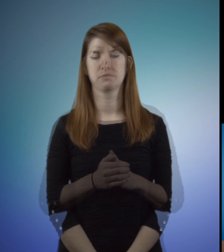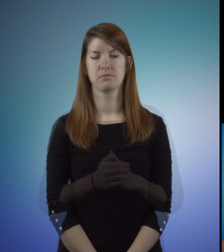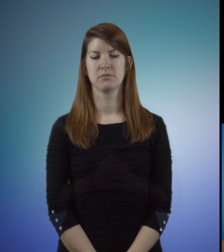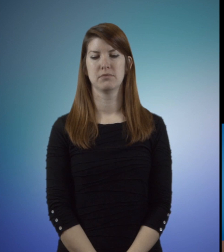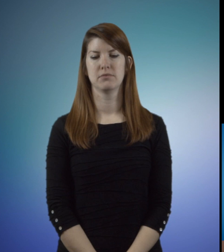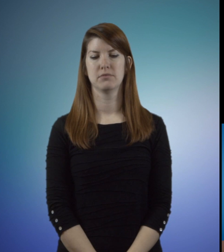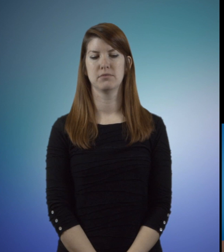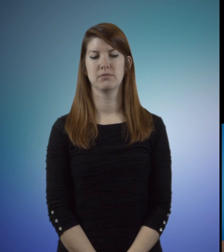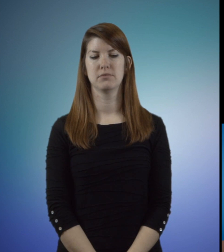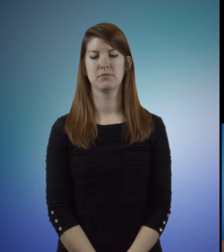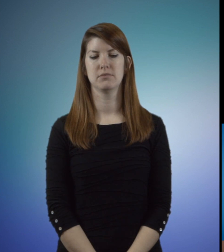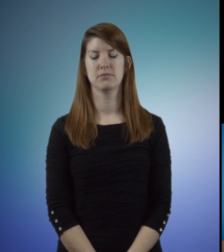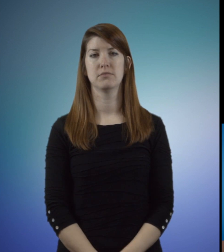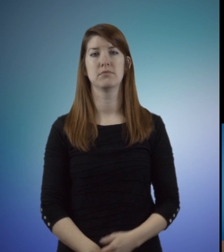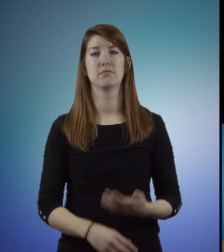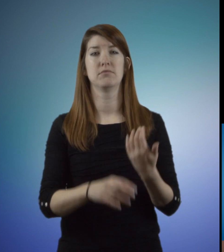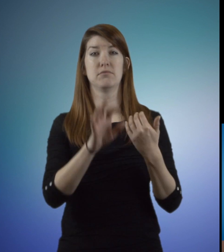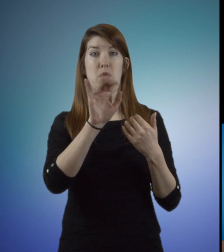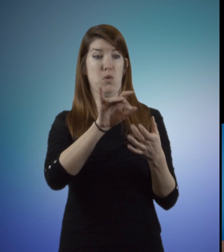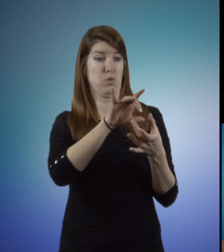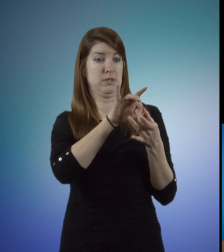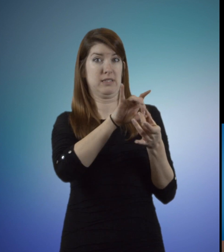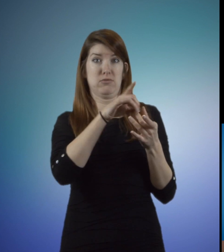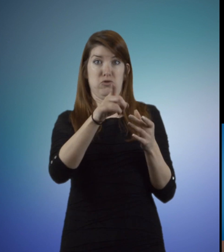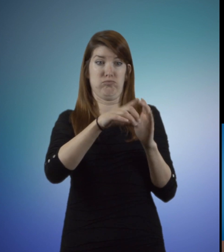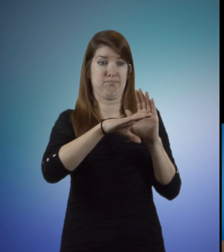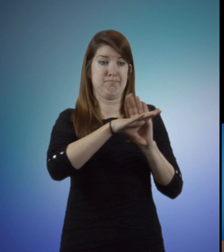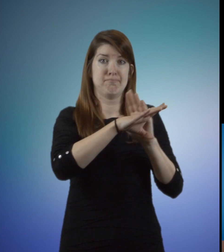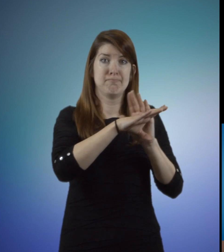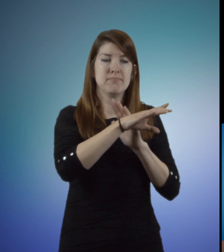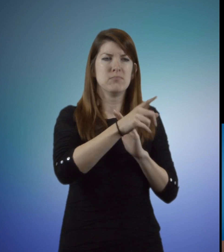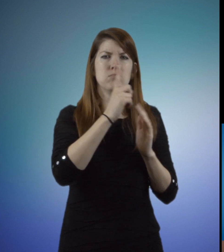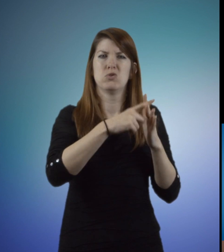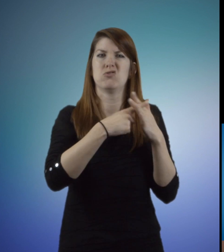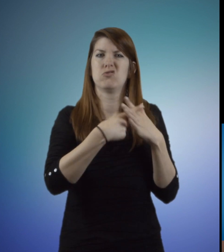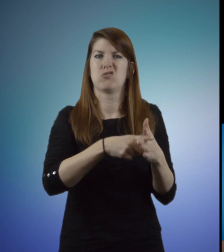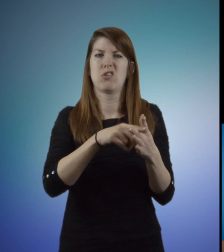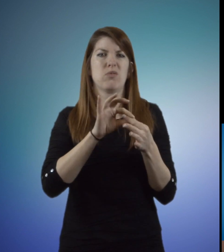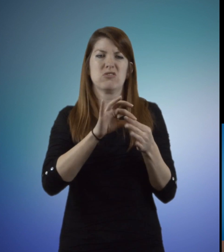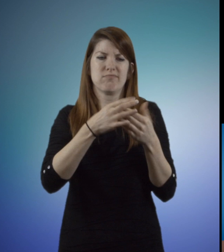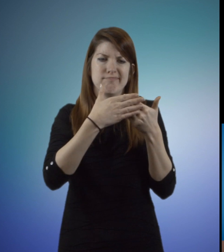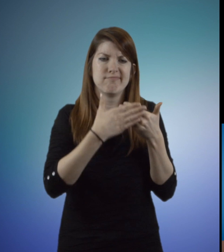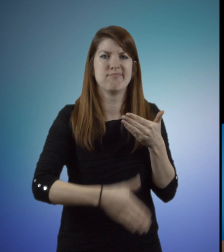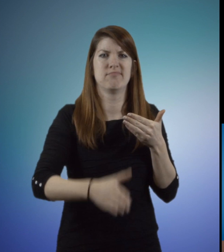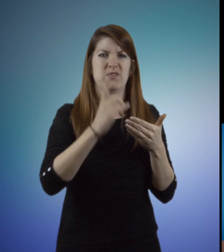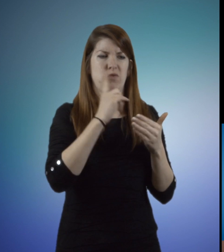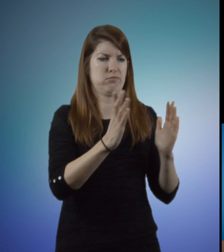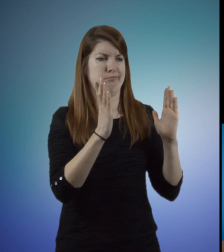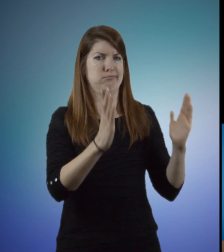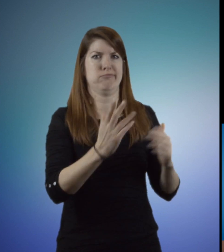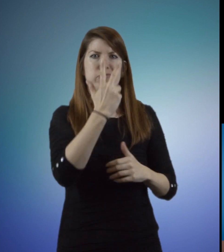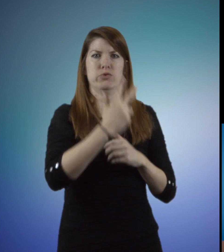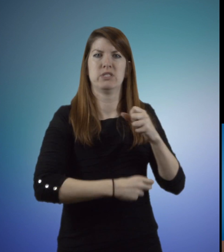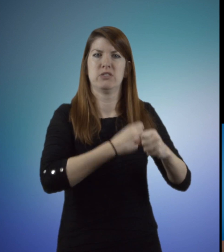The connections that you make start the relationships for the whole process during